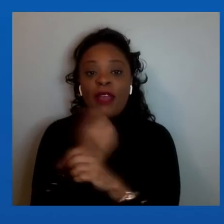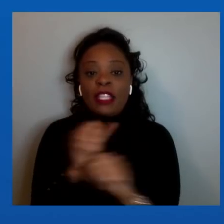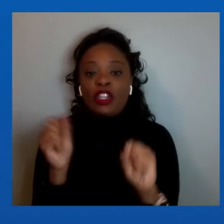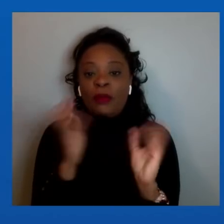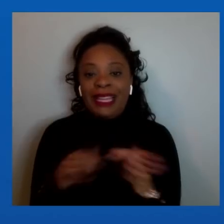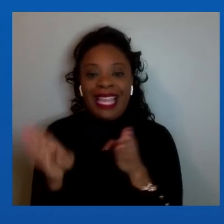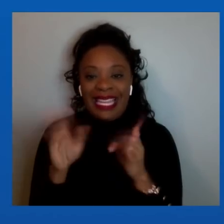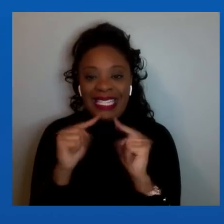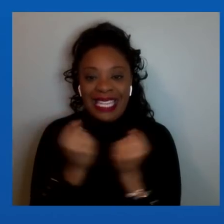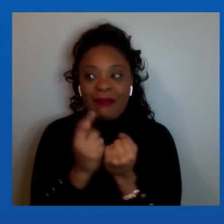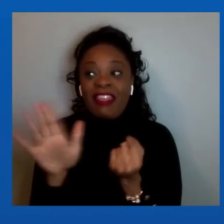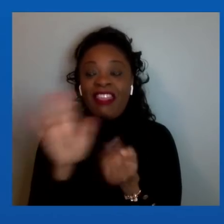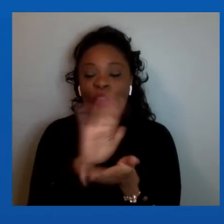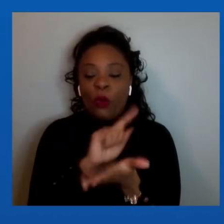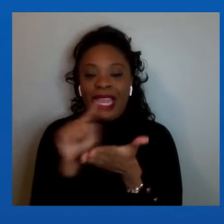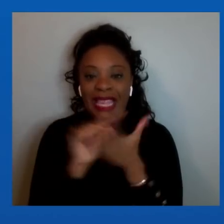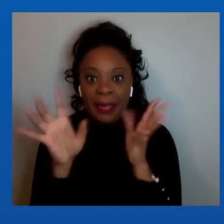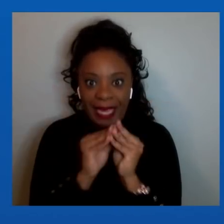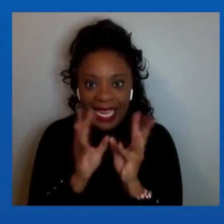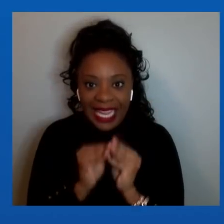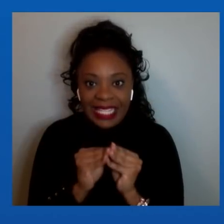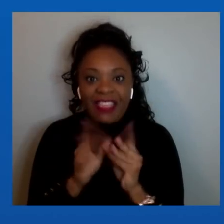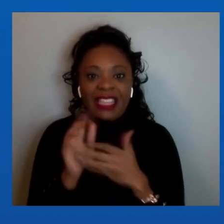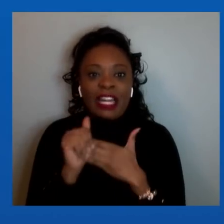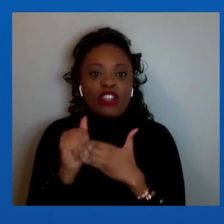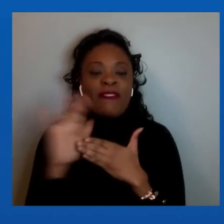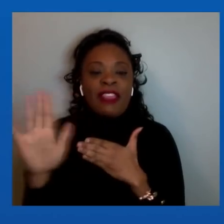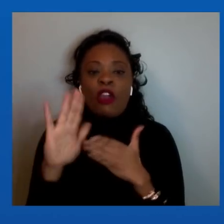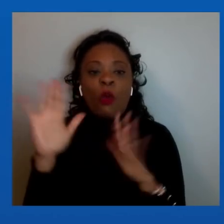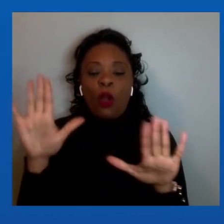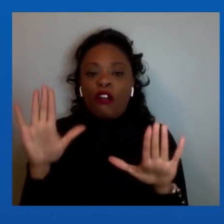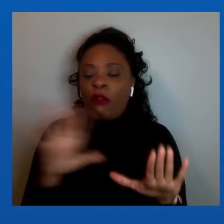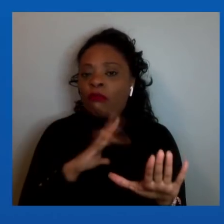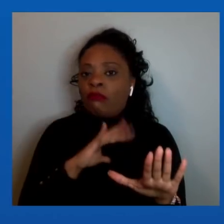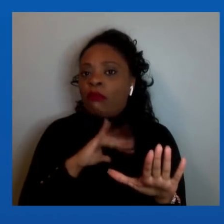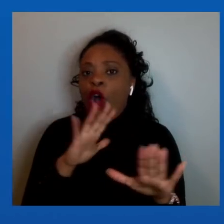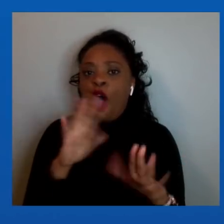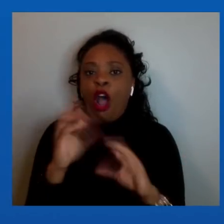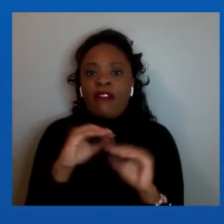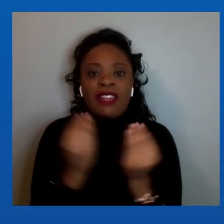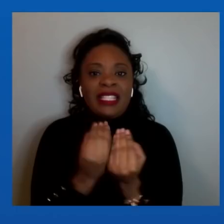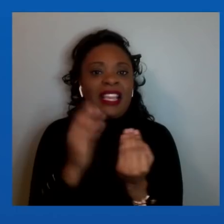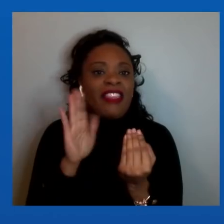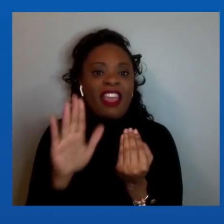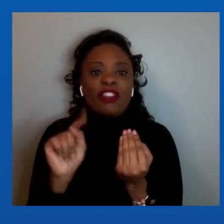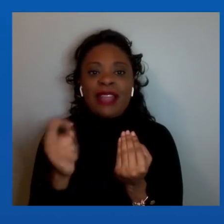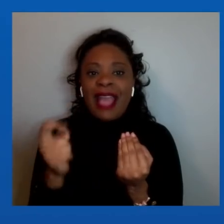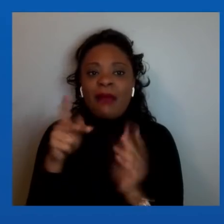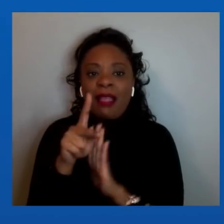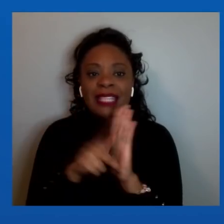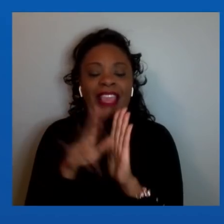the leadership of their amazing office of Tax Policy, their deputy secretary Ademo.